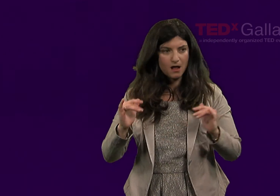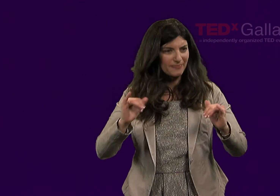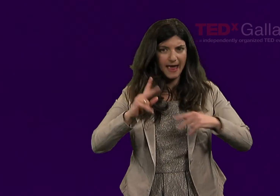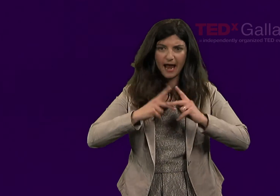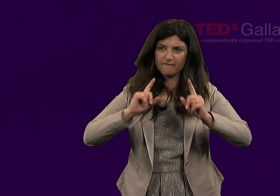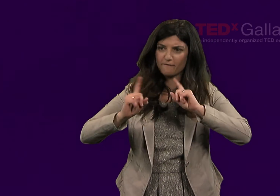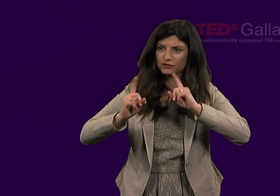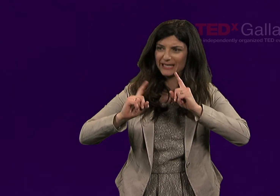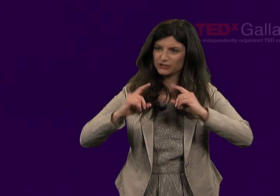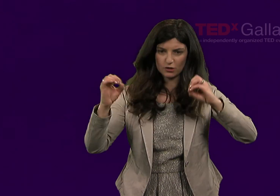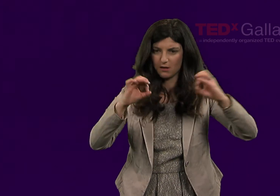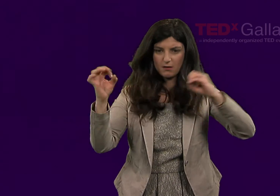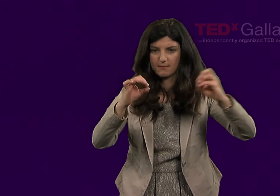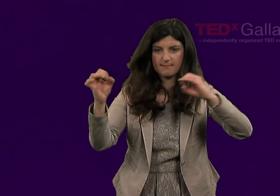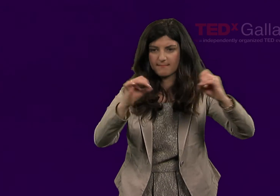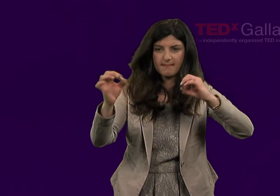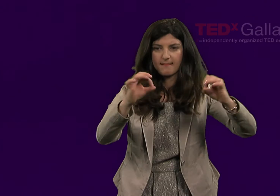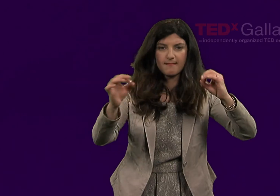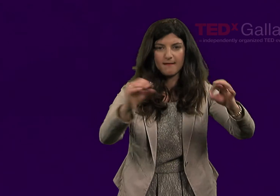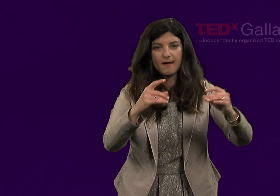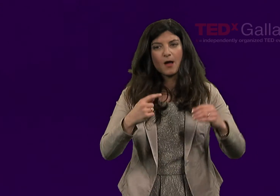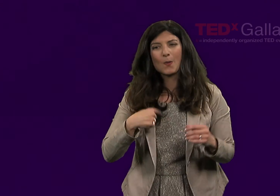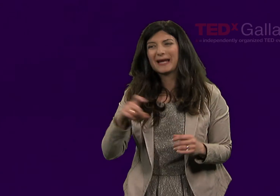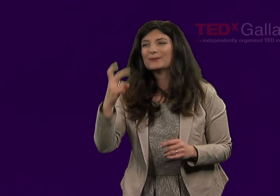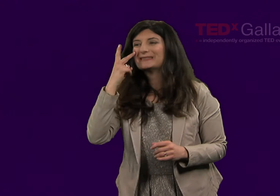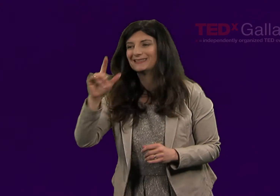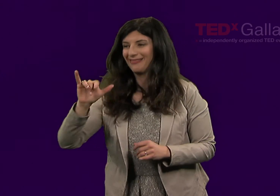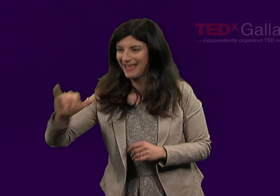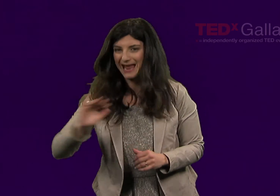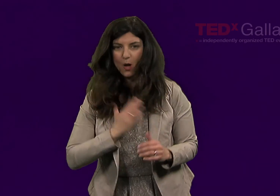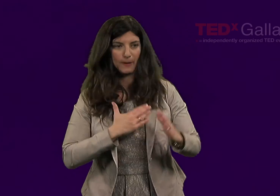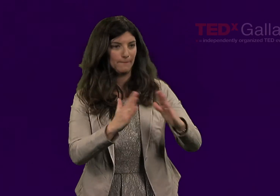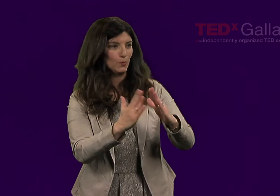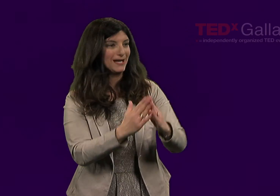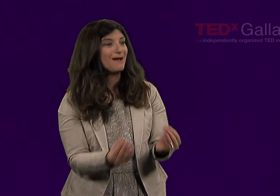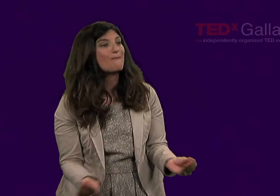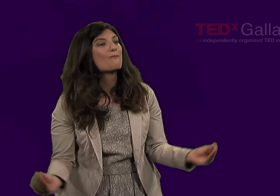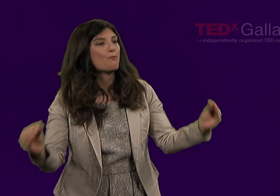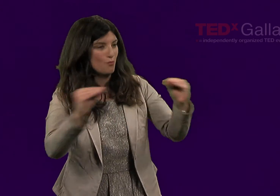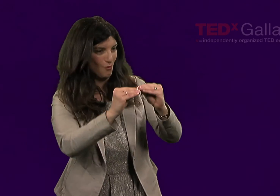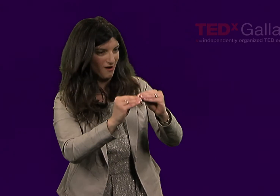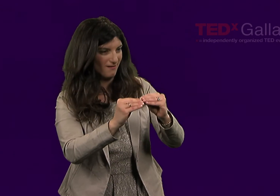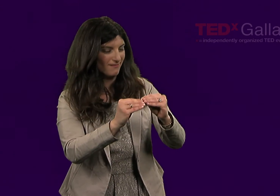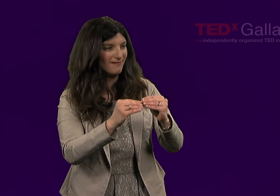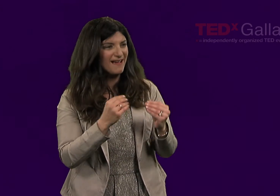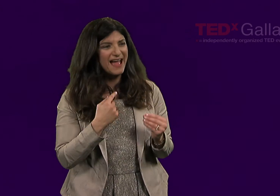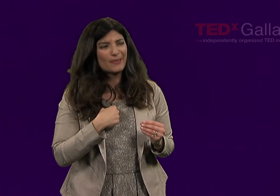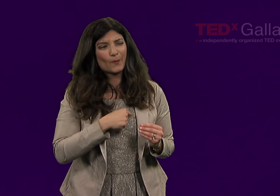These kinds of conversations stimulate growth and donation building. And we need to see more of that sort of thing happening.